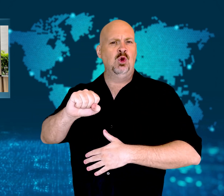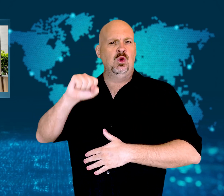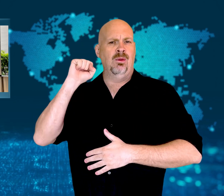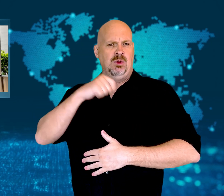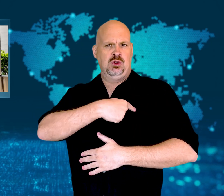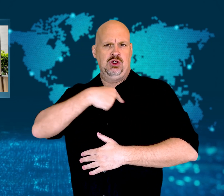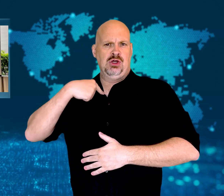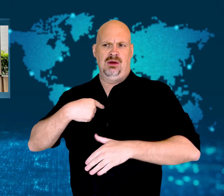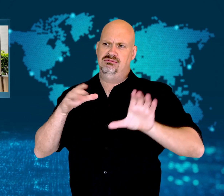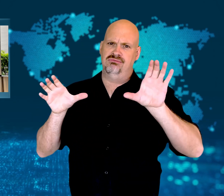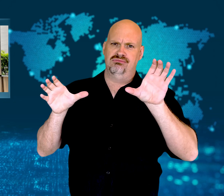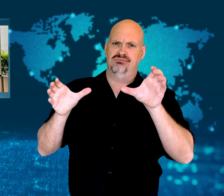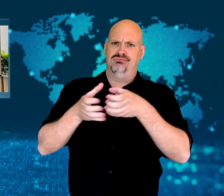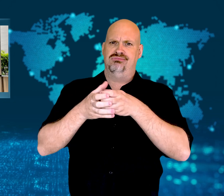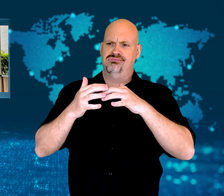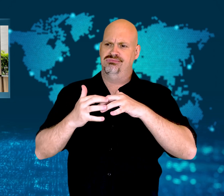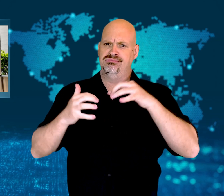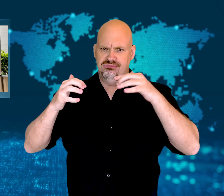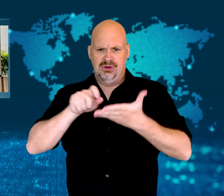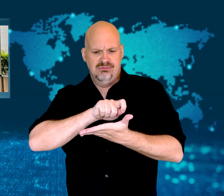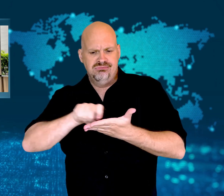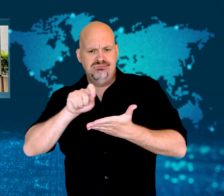to authorities.